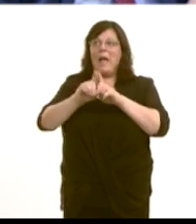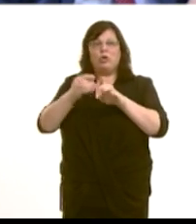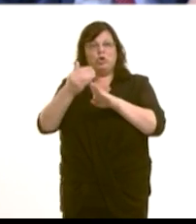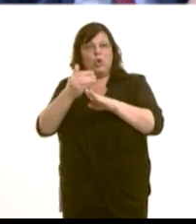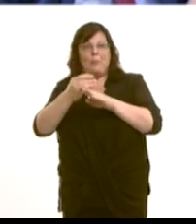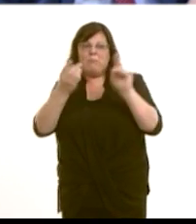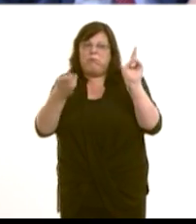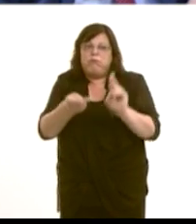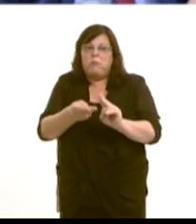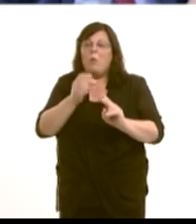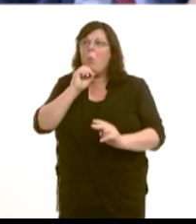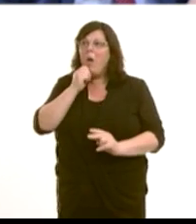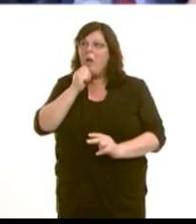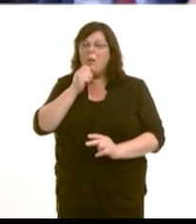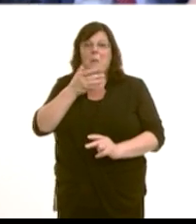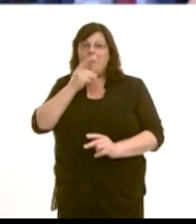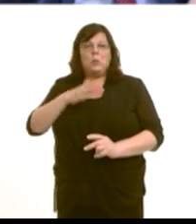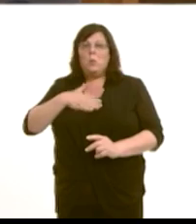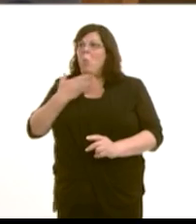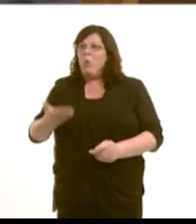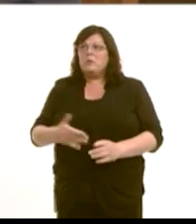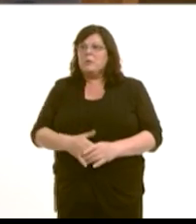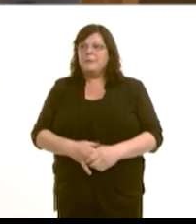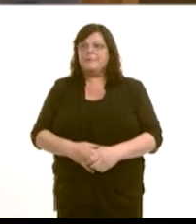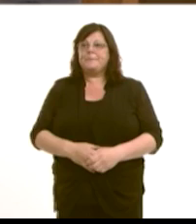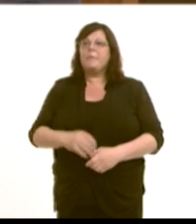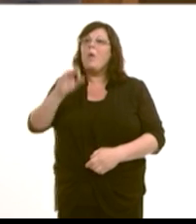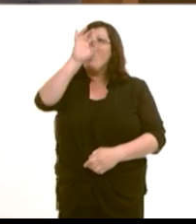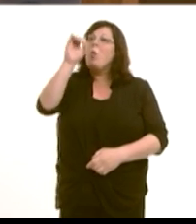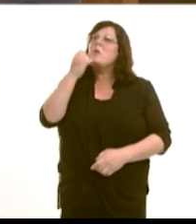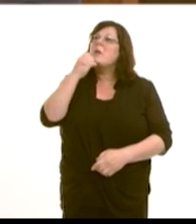Thatís the last thing, surely, that anybody wants to see. Jayne Bryant: 7.